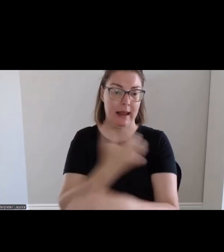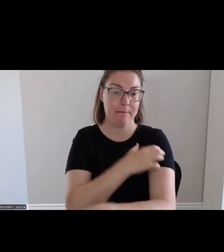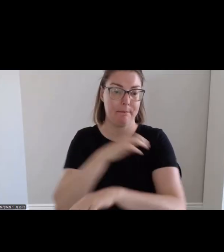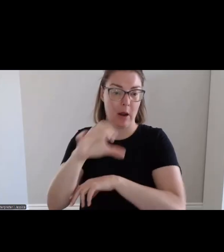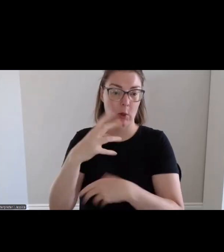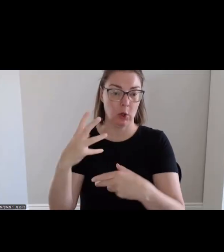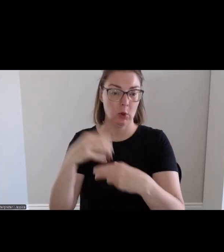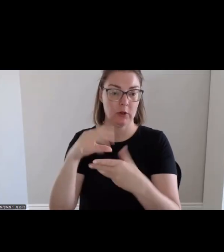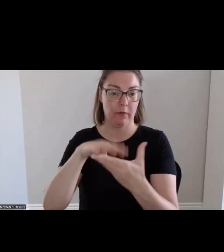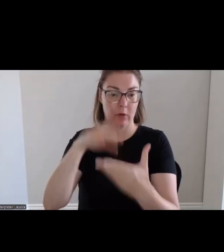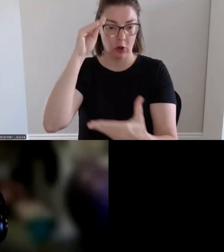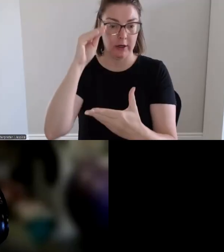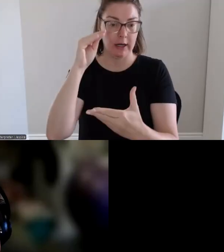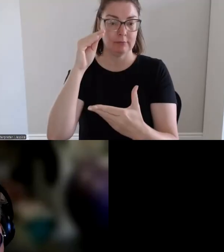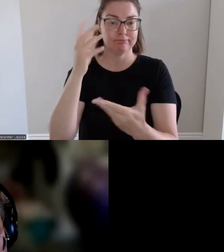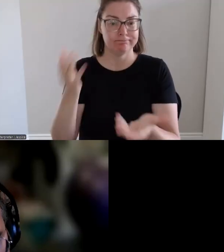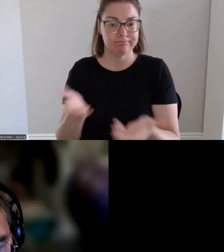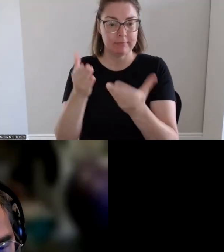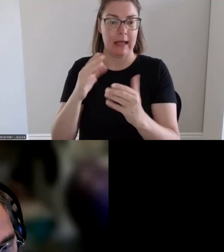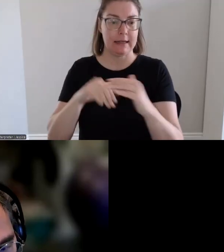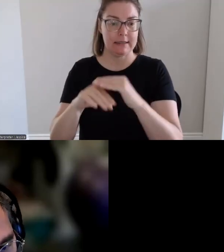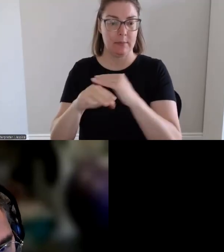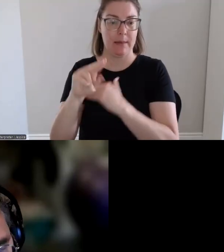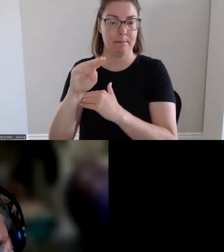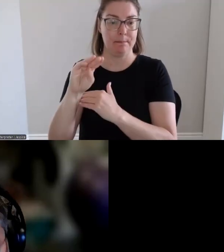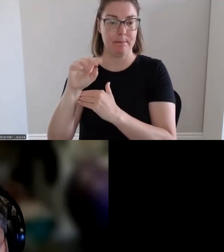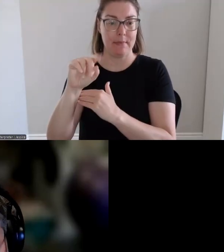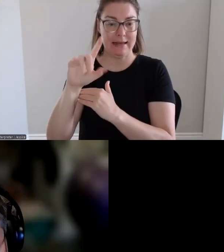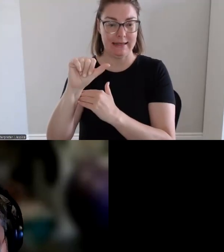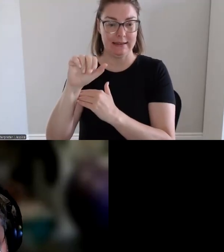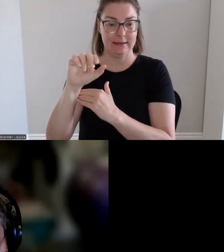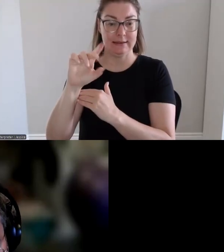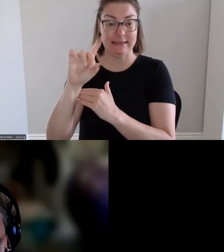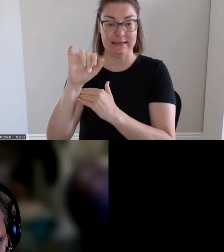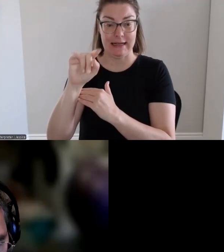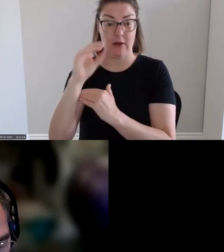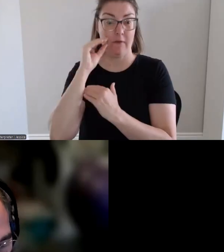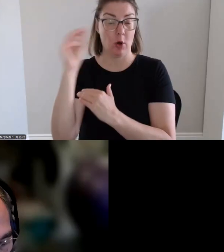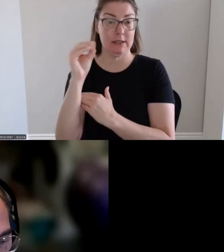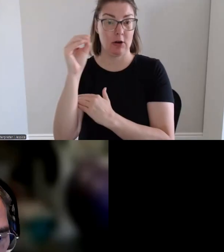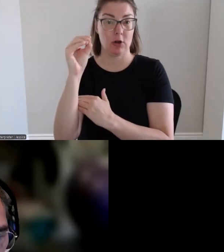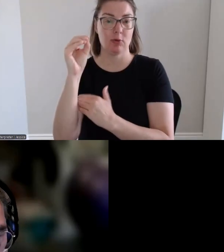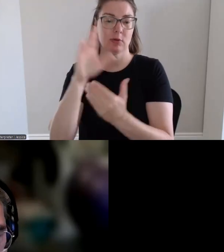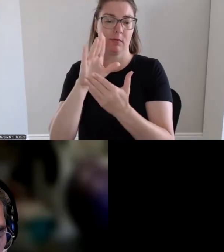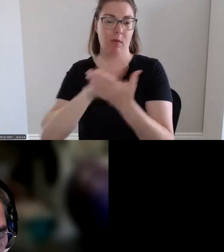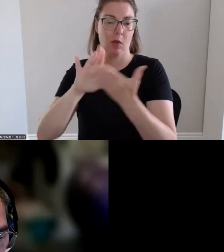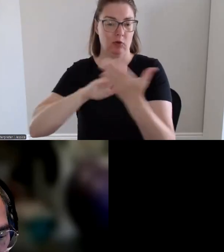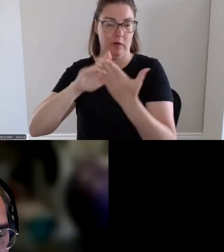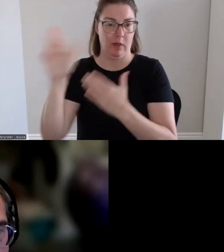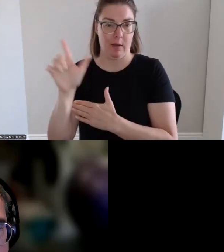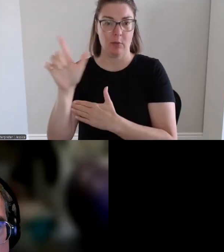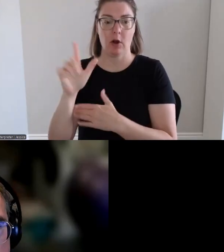and Content Quality Architect at Benetech. We also have Madeleine Rothberg, the Senior